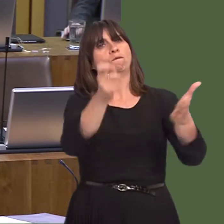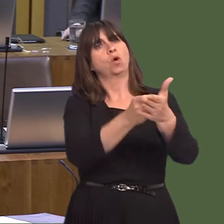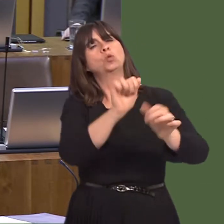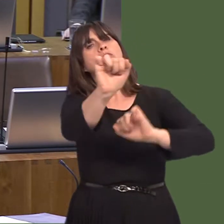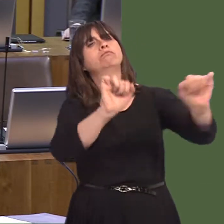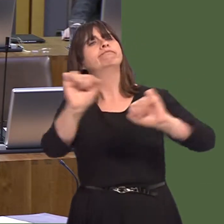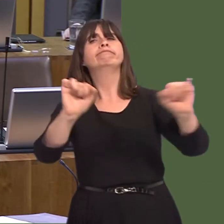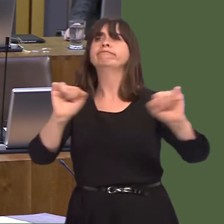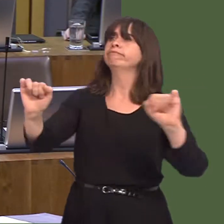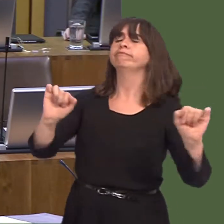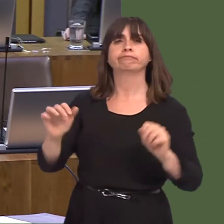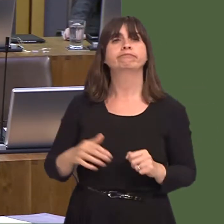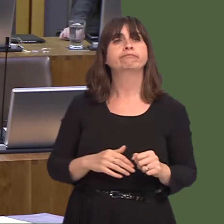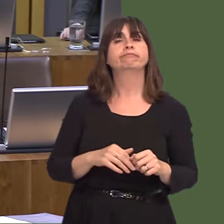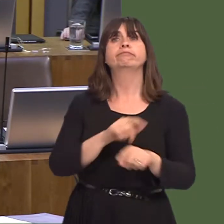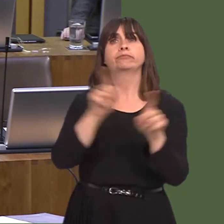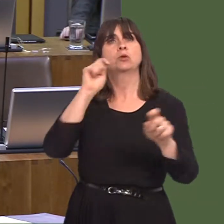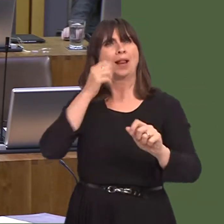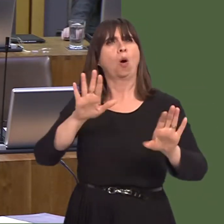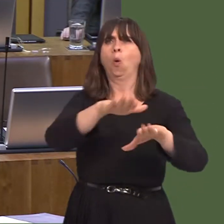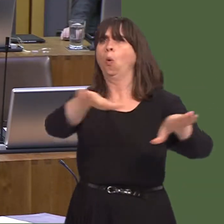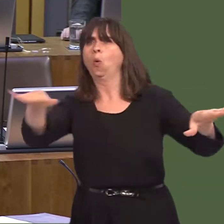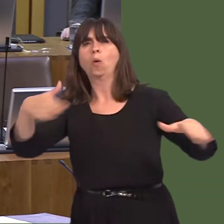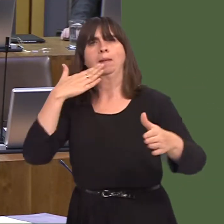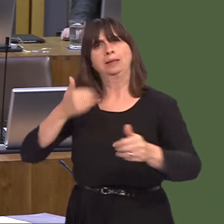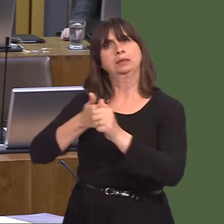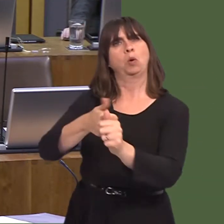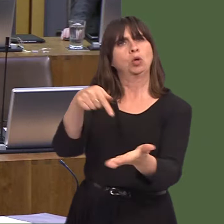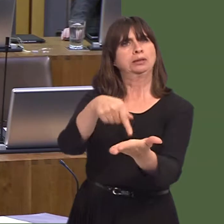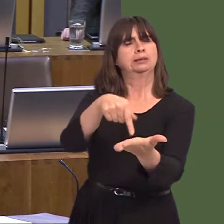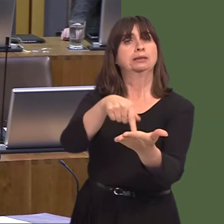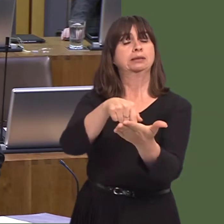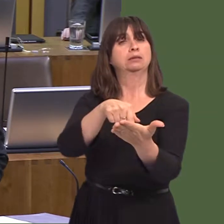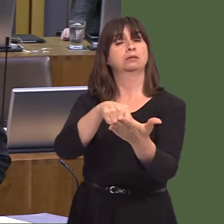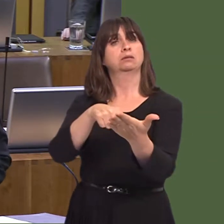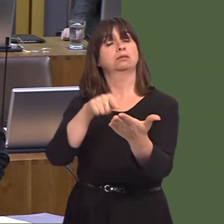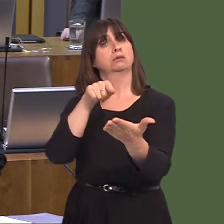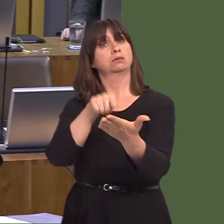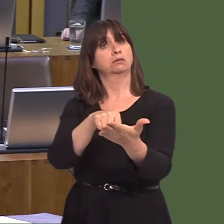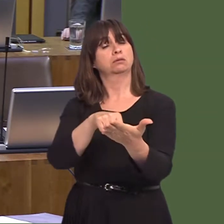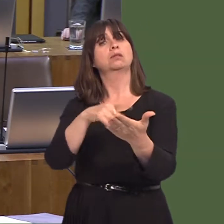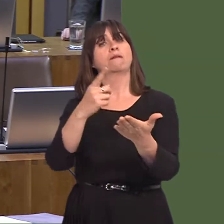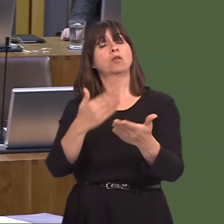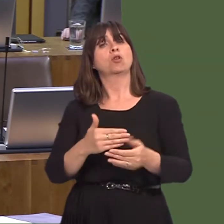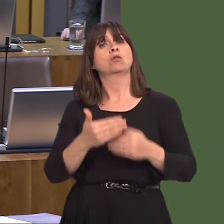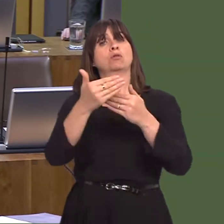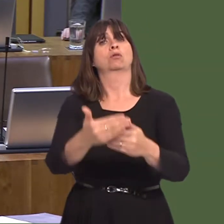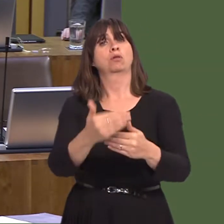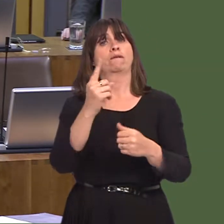be making a positive recommendation to members. That uplift is proposed to take place in two incrementsóthe first in April 2019 and the